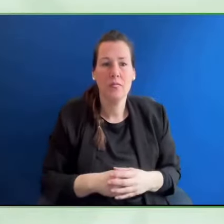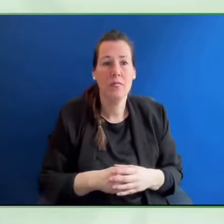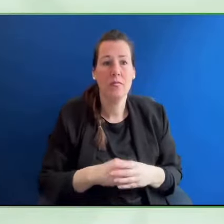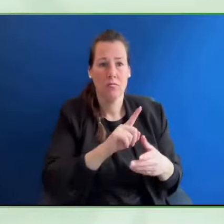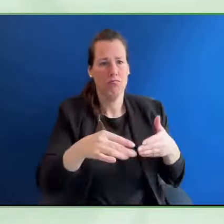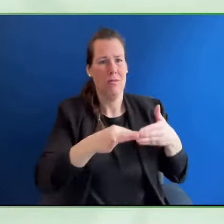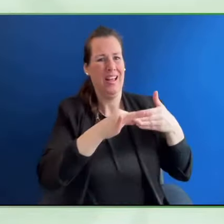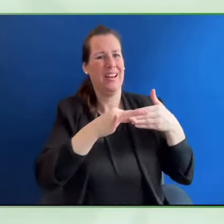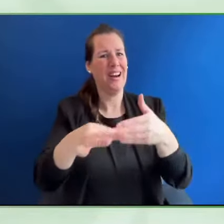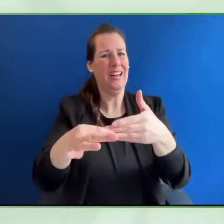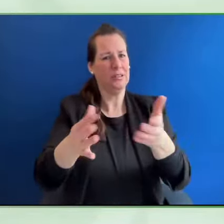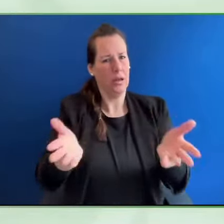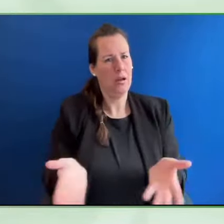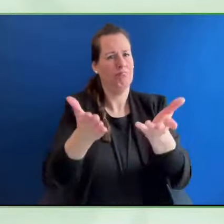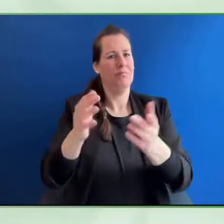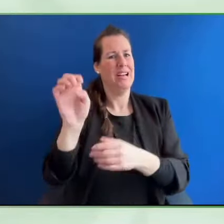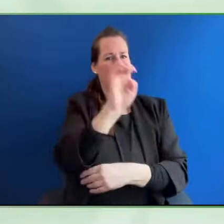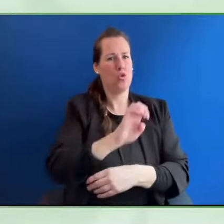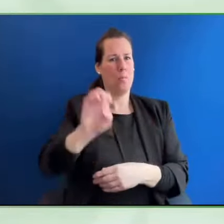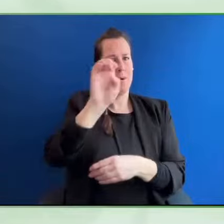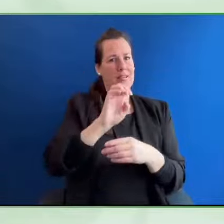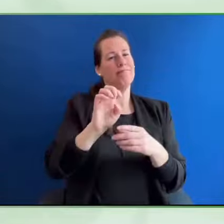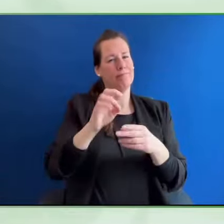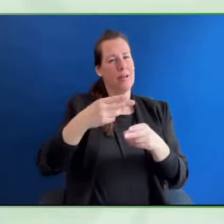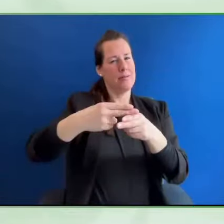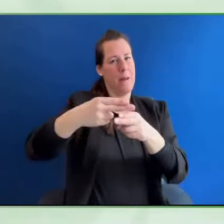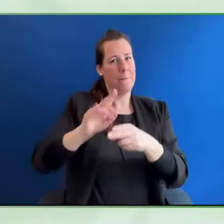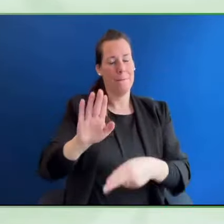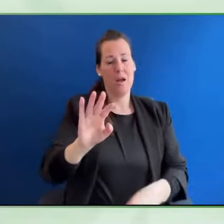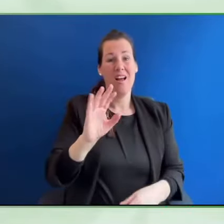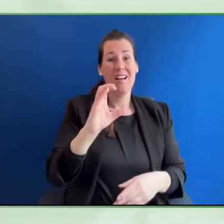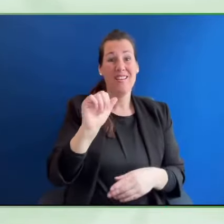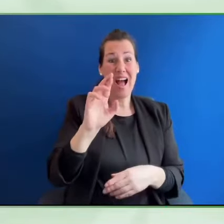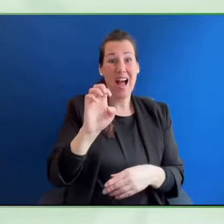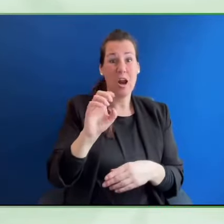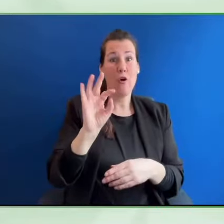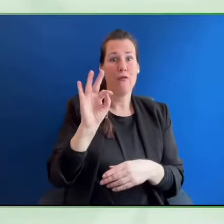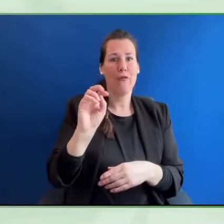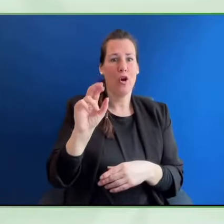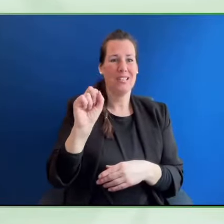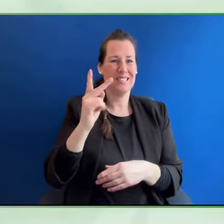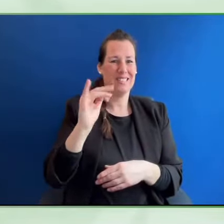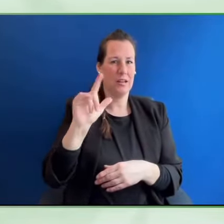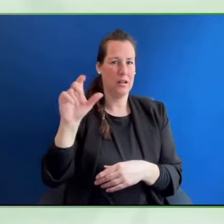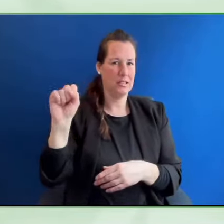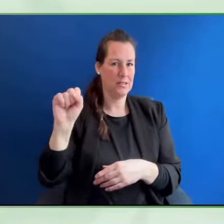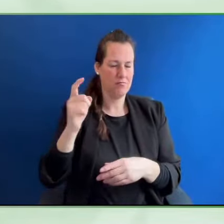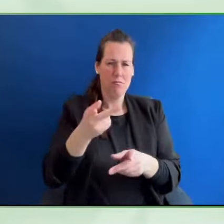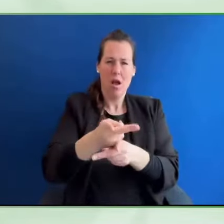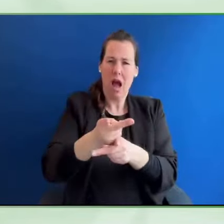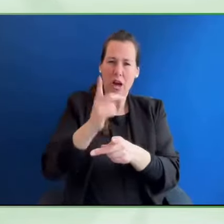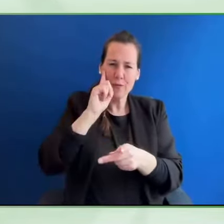principles to member states on how quality frameworks should be done.